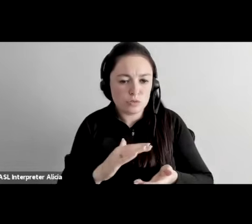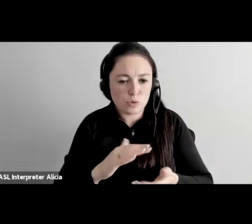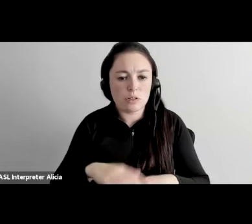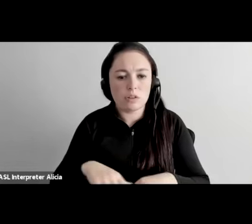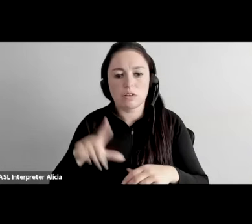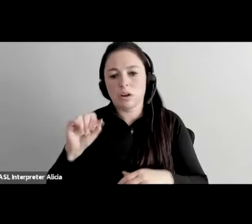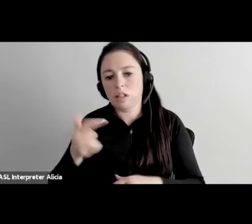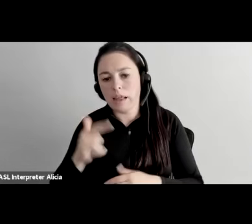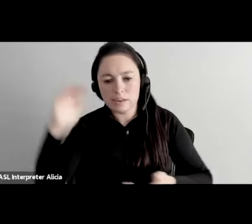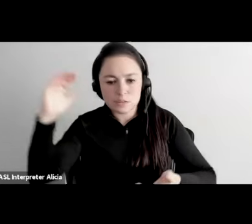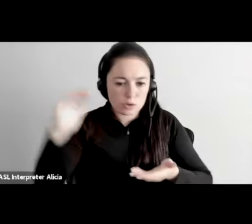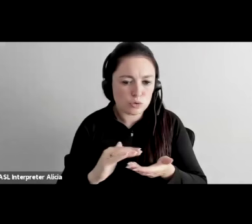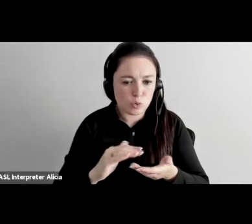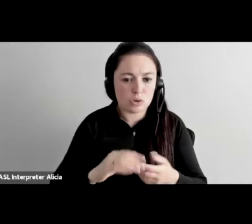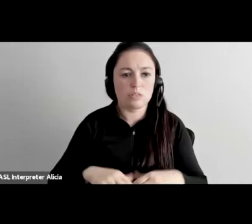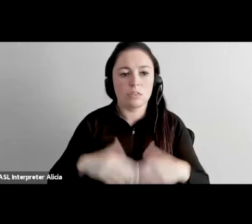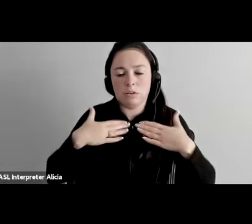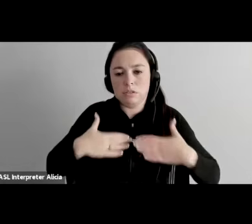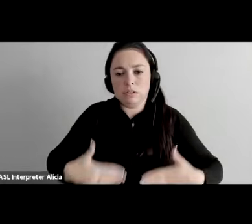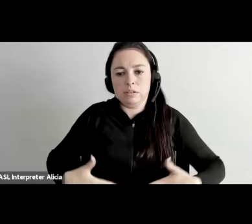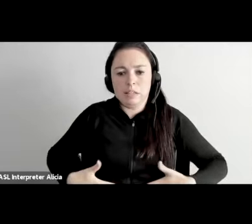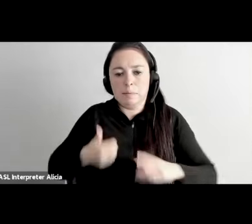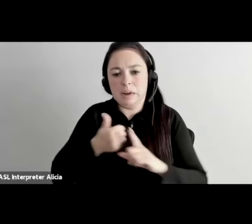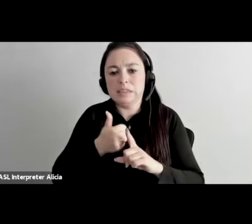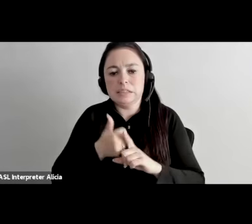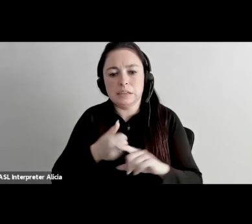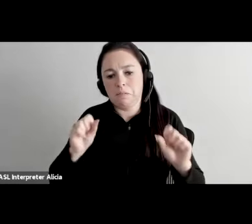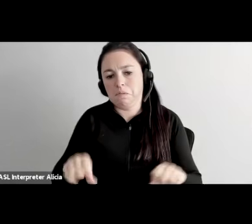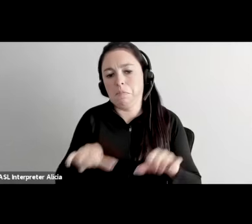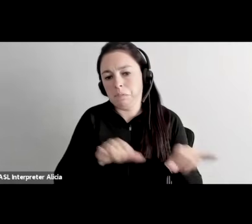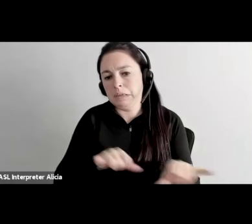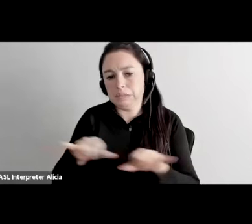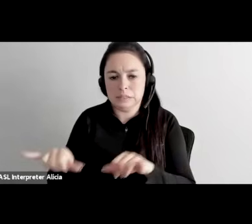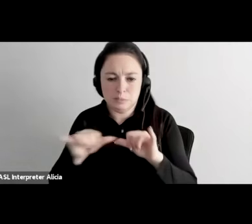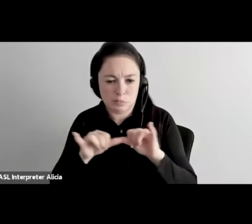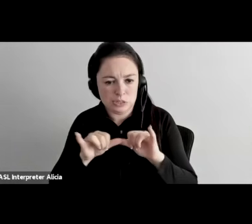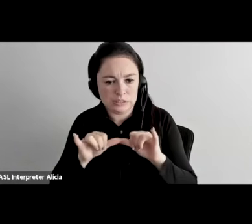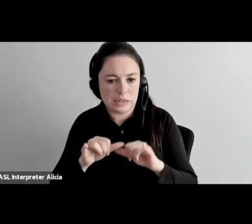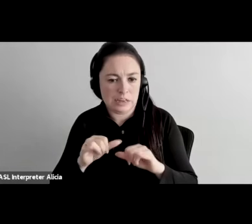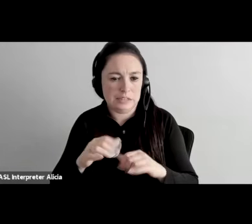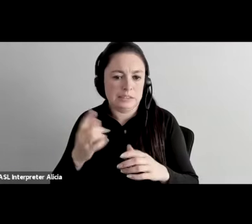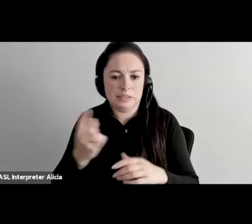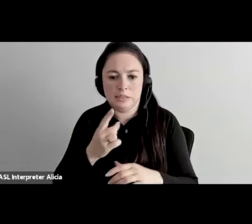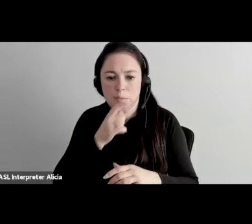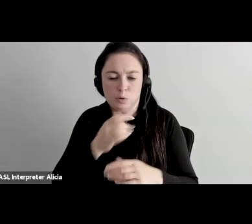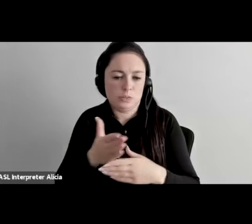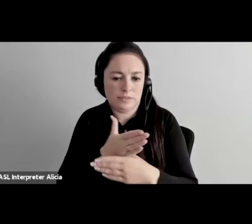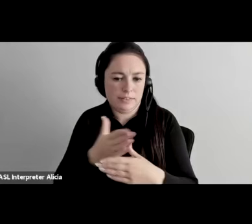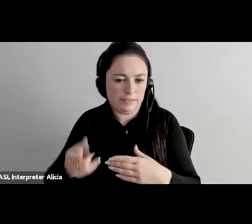about the same size without someone with dwarfism. If I was sitting next to you at a table, we would be eye level.